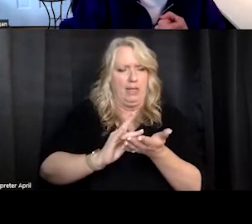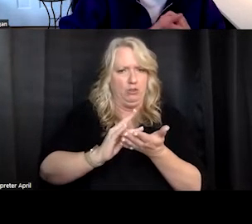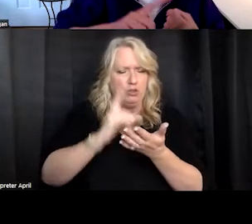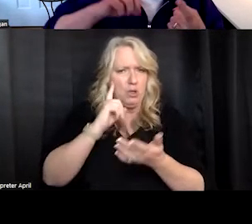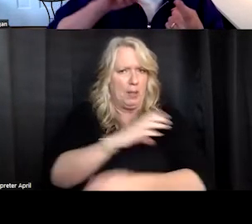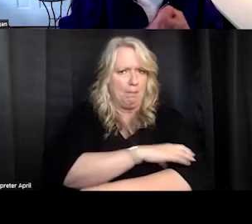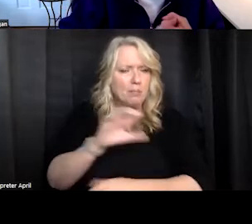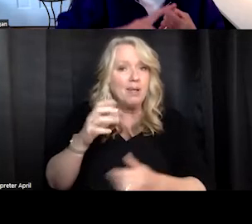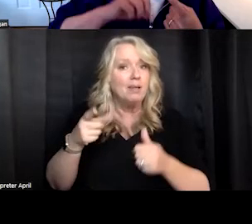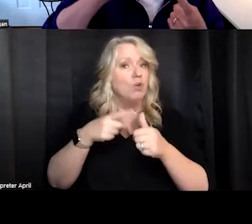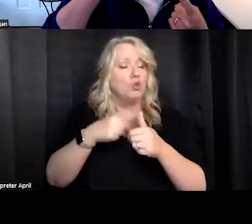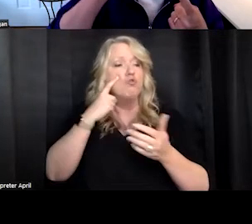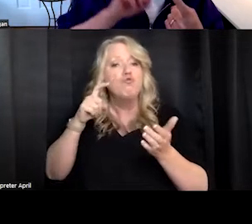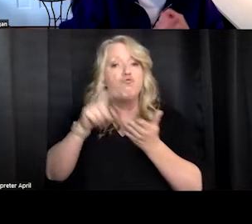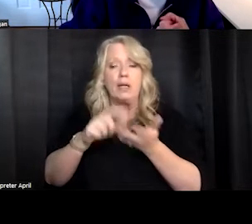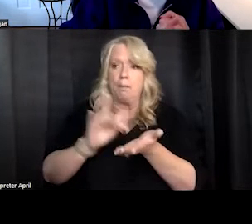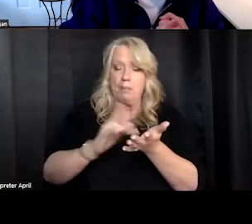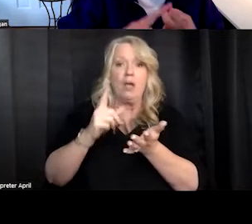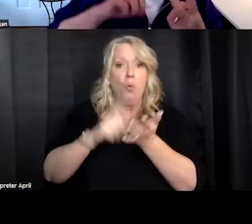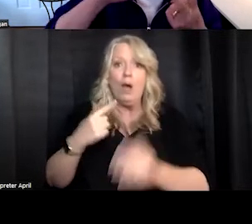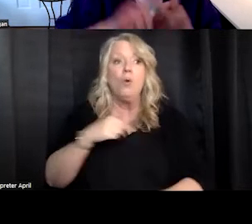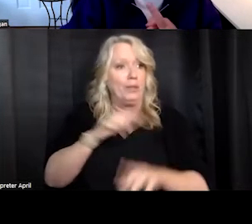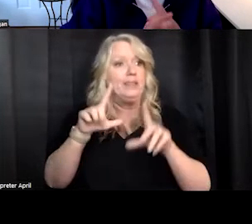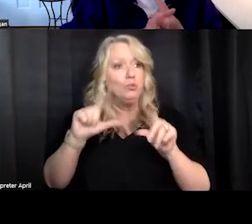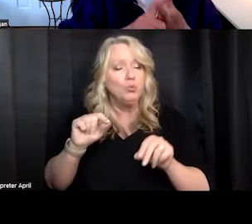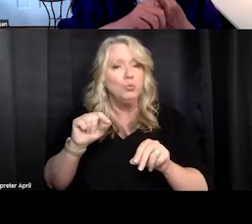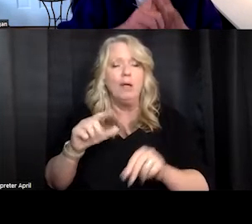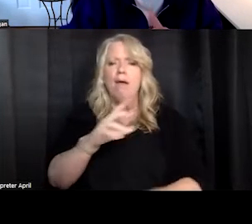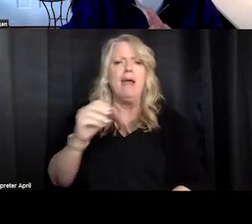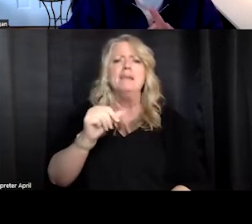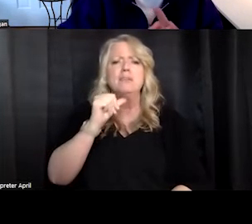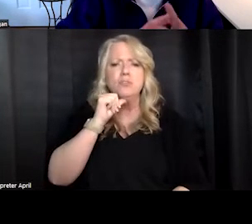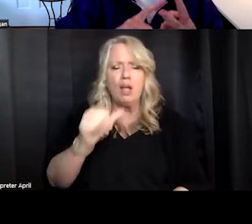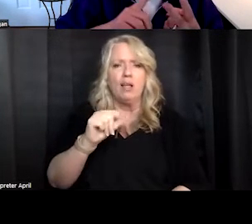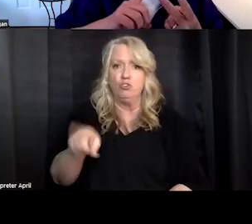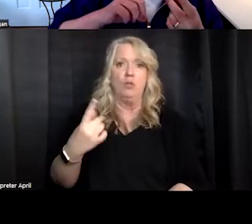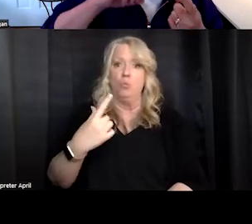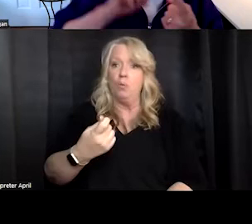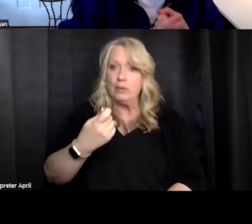, THROUGH AN APPROACH THAT I AM CALLING MEDICATION EMPOWERMENT . FIRST. RECOGNIZE THAT MEDICINE CAN